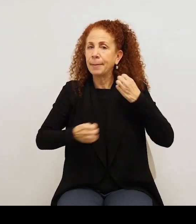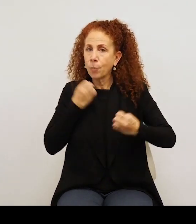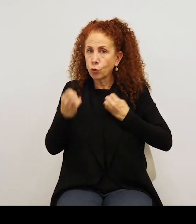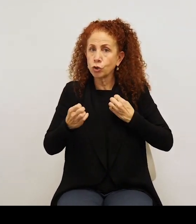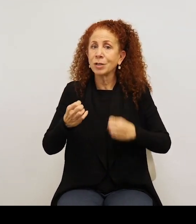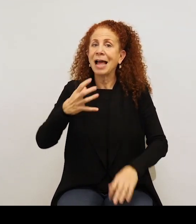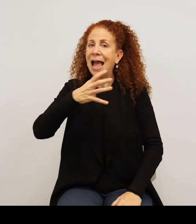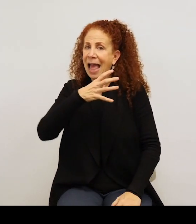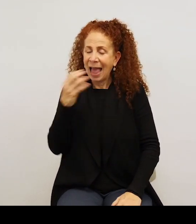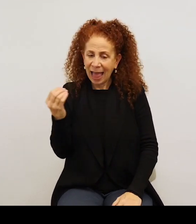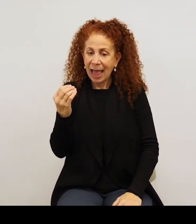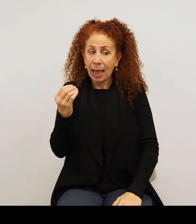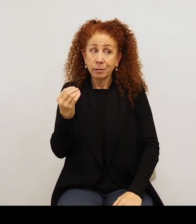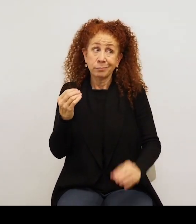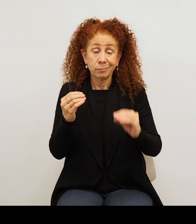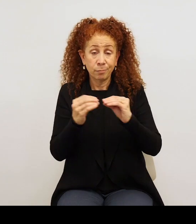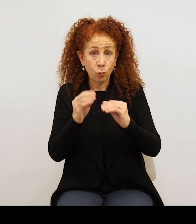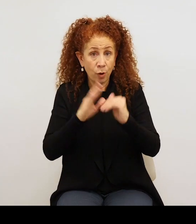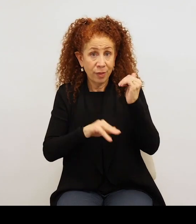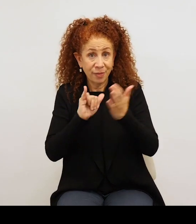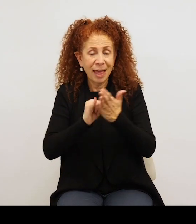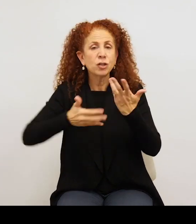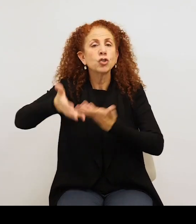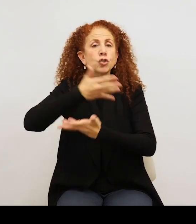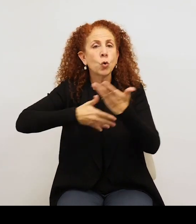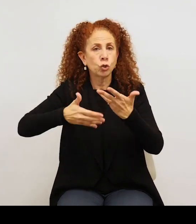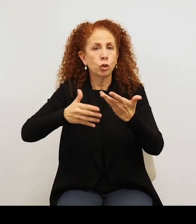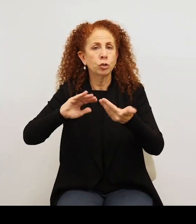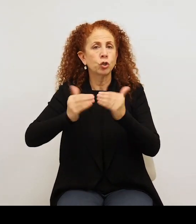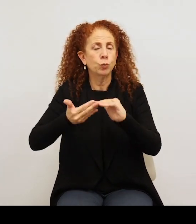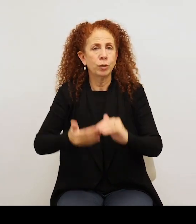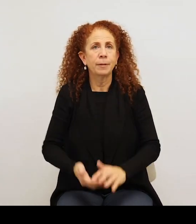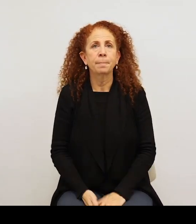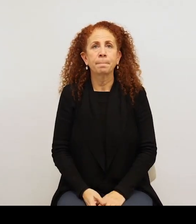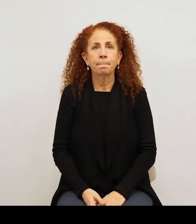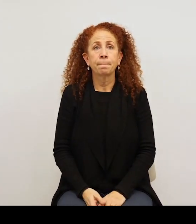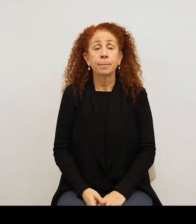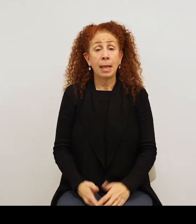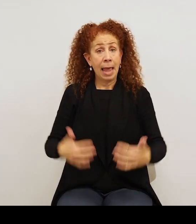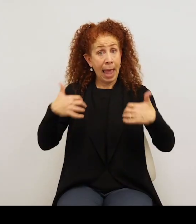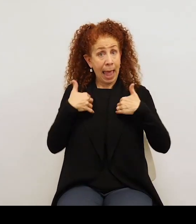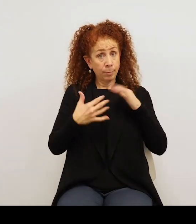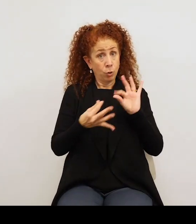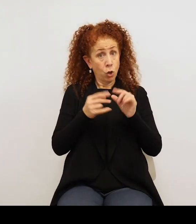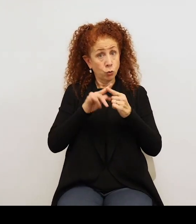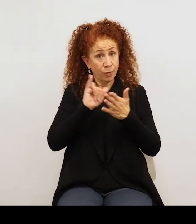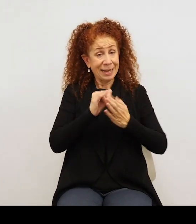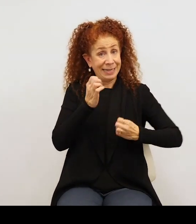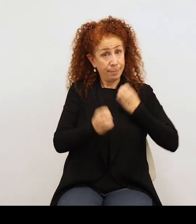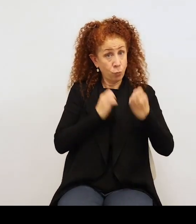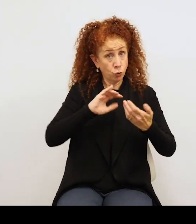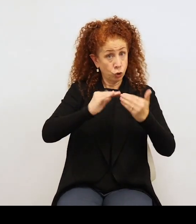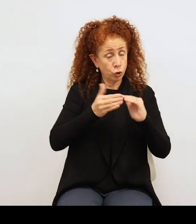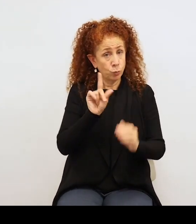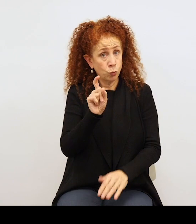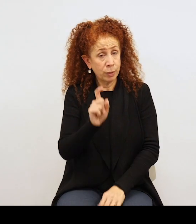as, or perhaps even more than, a social community. Do animals belong to this emotional community?